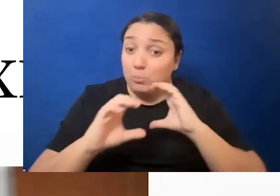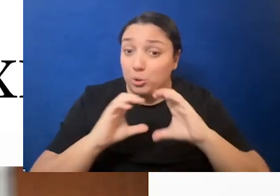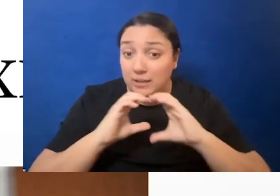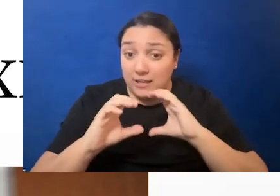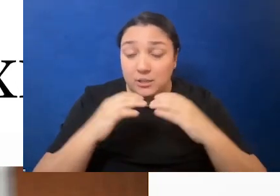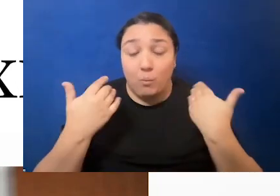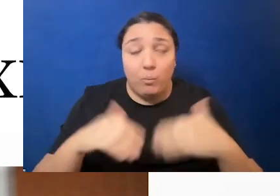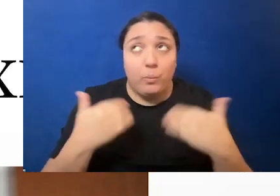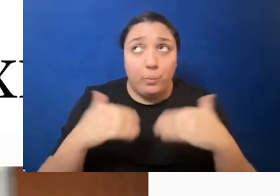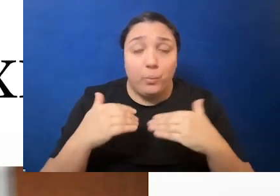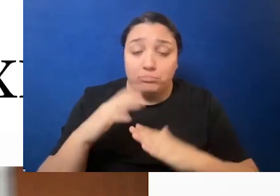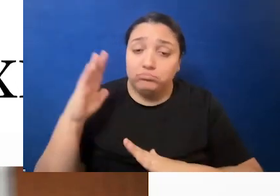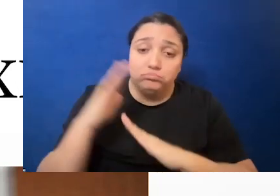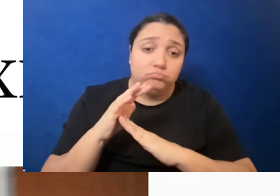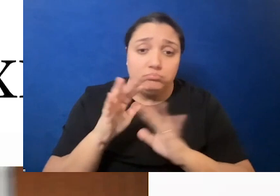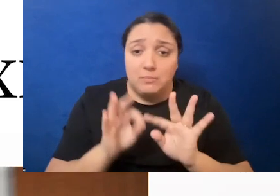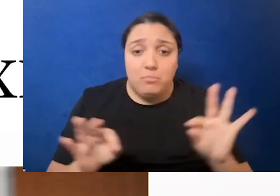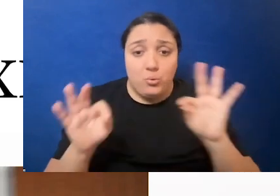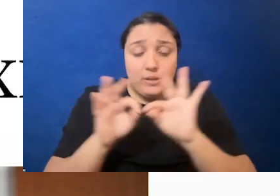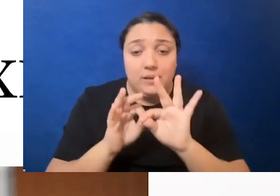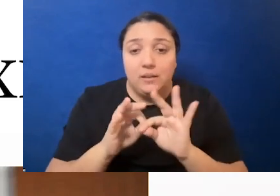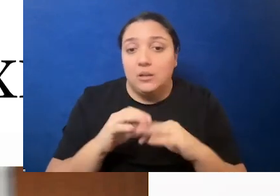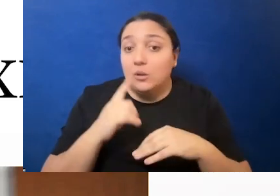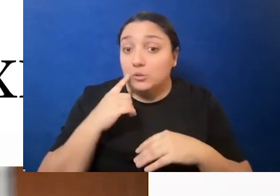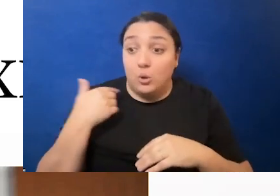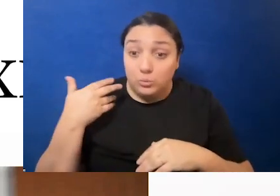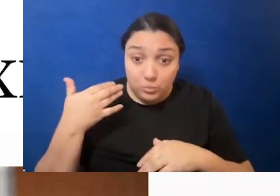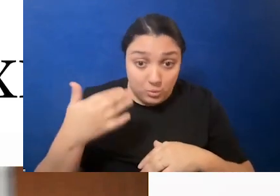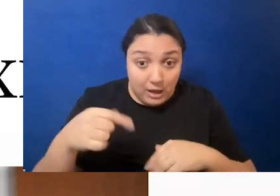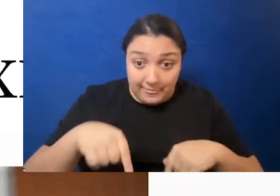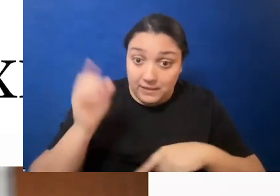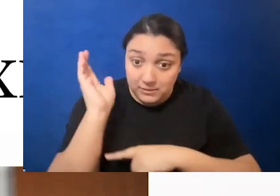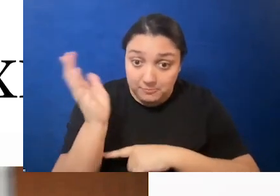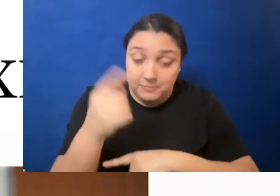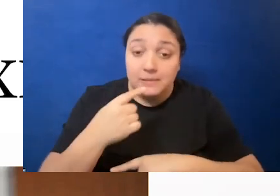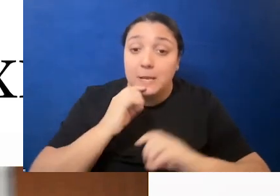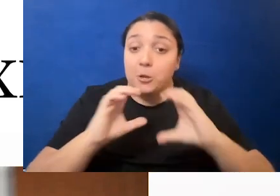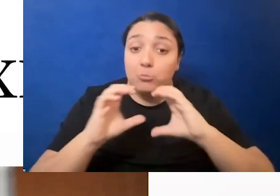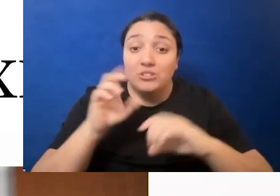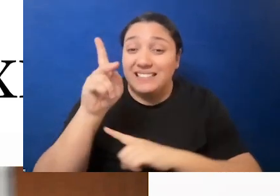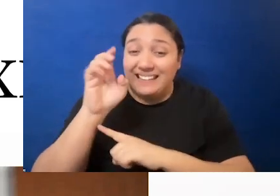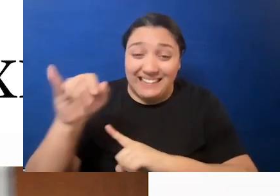SO ALL THROUGHOUT THIS WHOLE THING COMMUNICATION IS GOING TO BE KEY. SO WHEN WE ARE IDENTIFYING THE